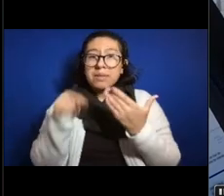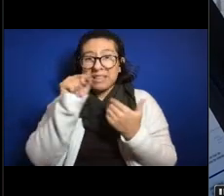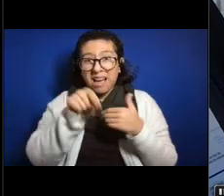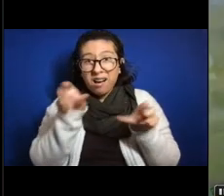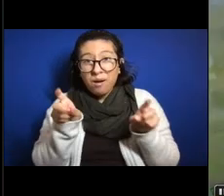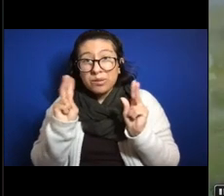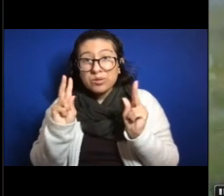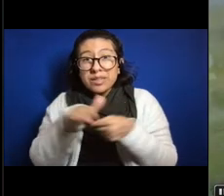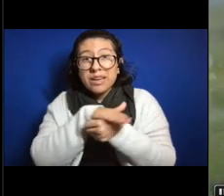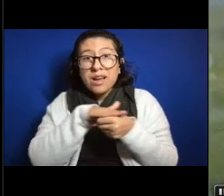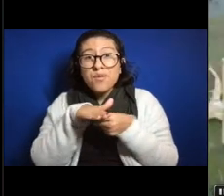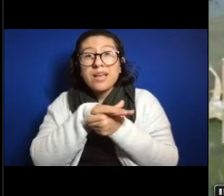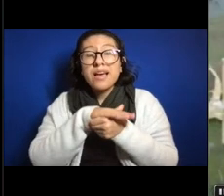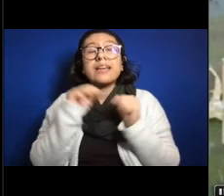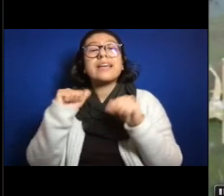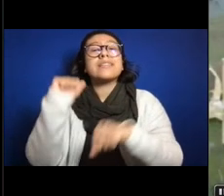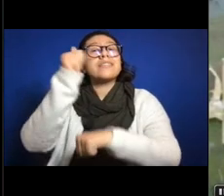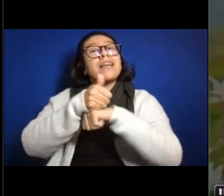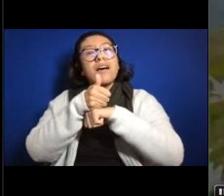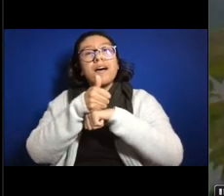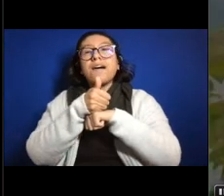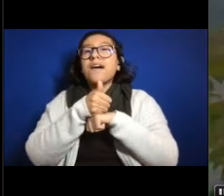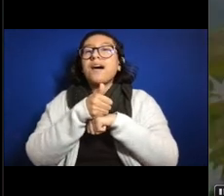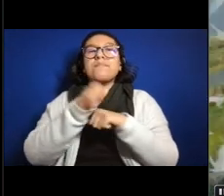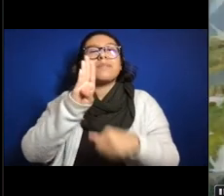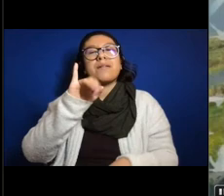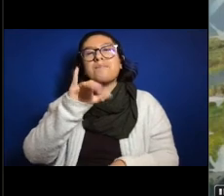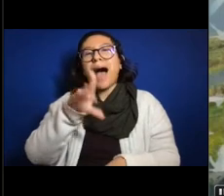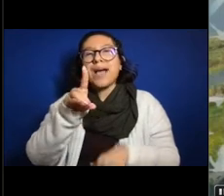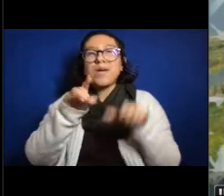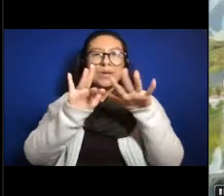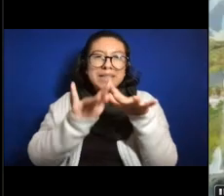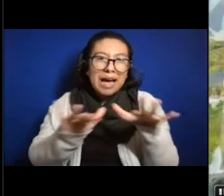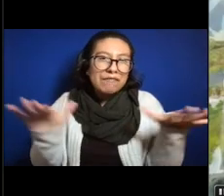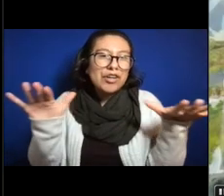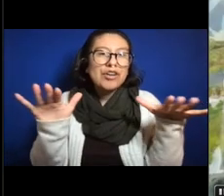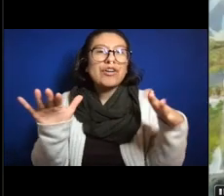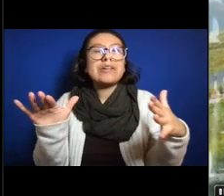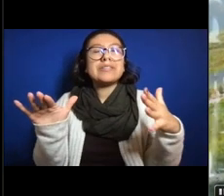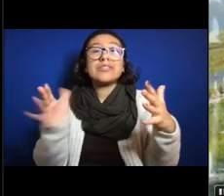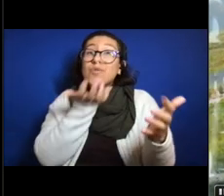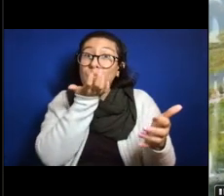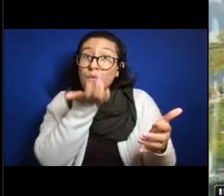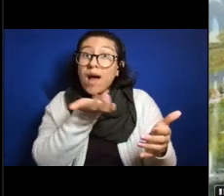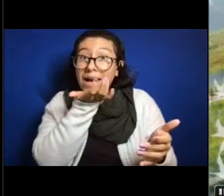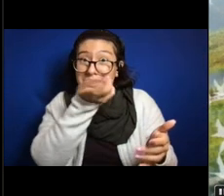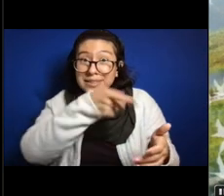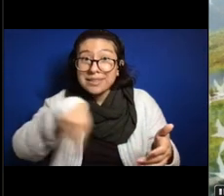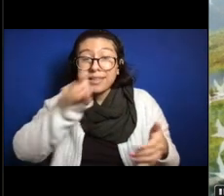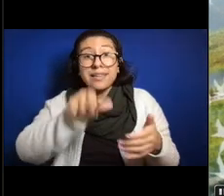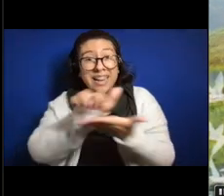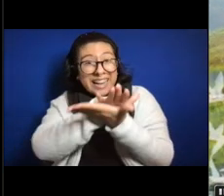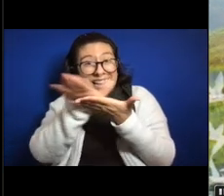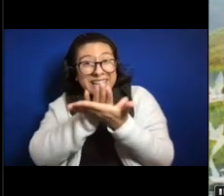to create a bio-diverse resilient mush that could both clean the water off from the LOI